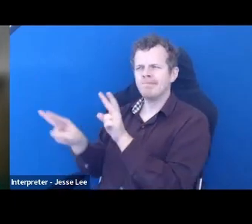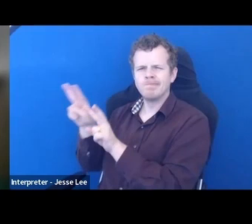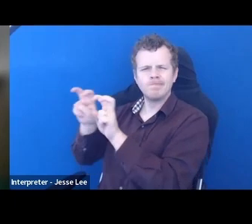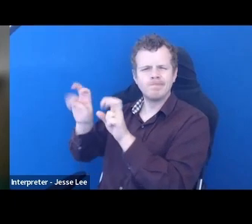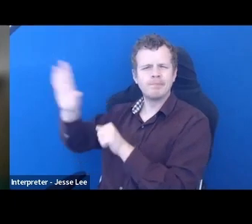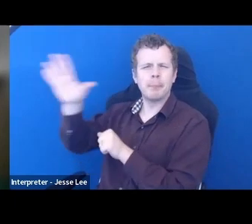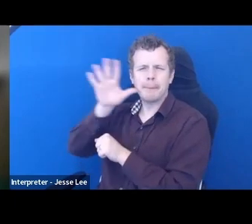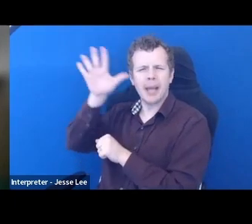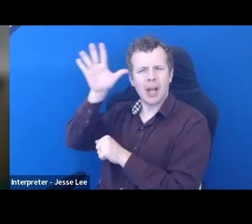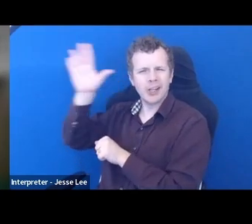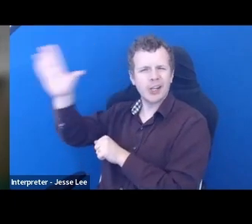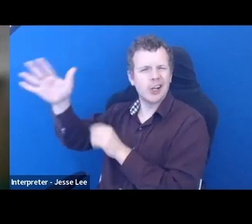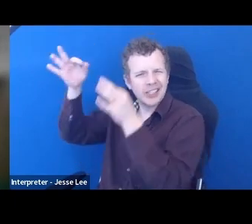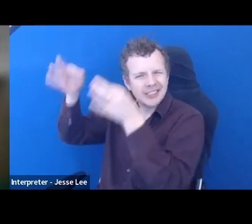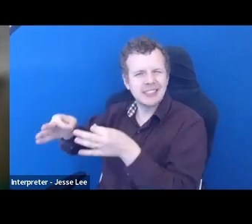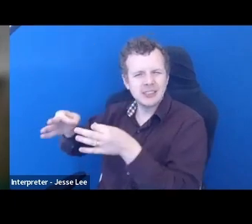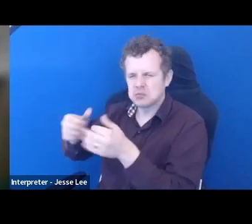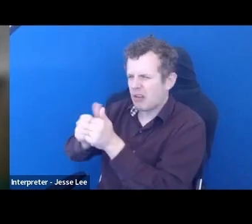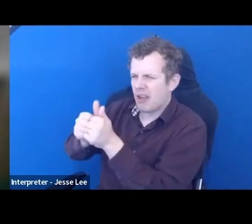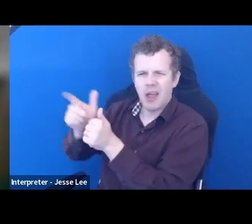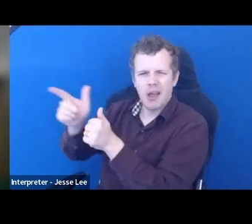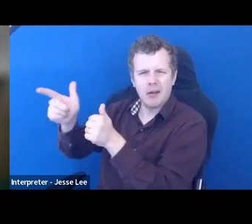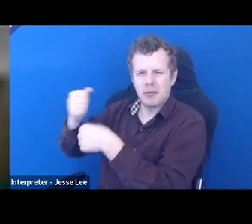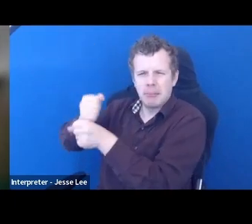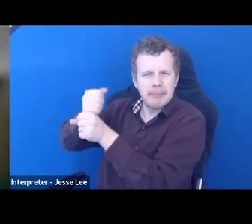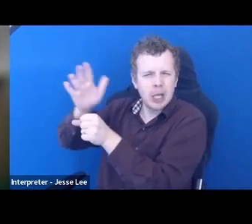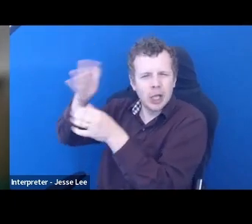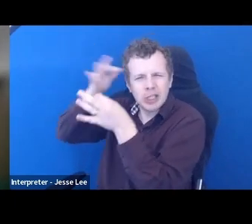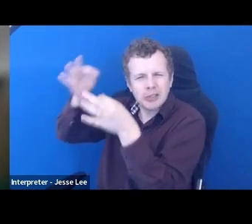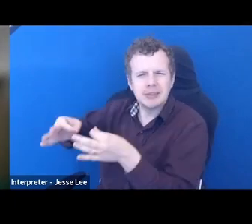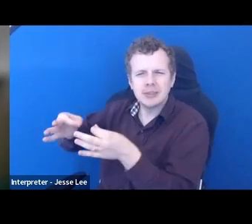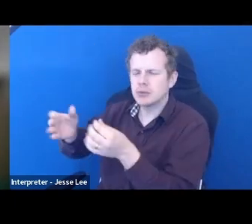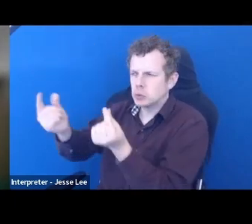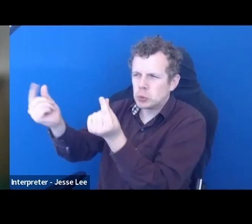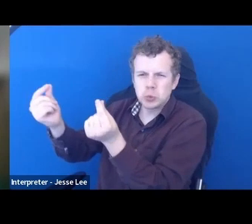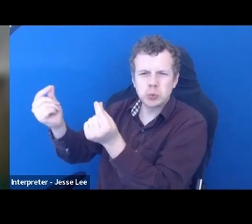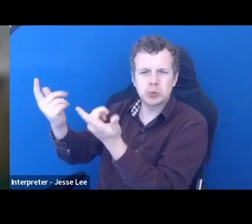When they were making informed decisions about the management that they were going to do